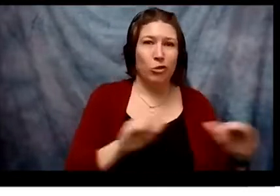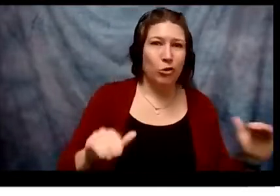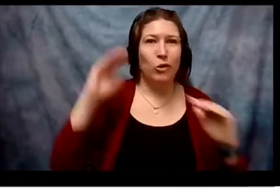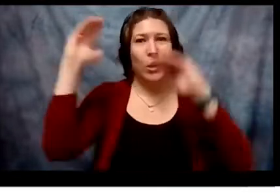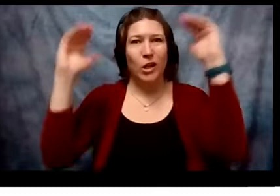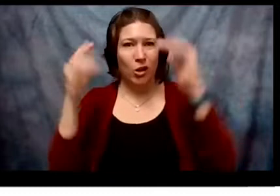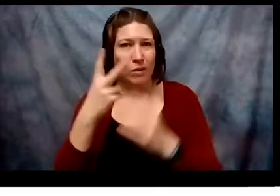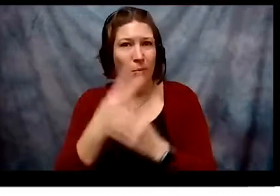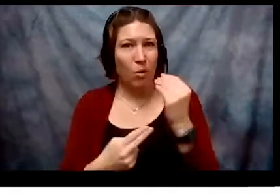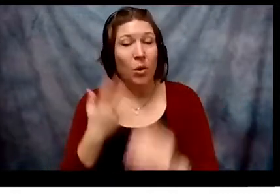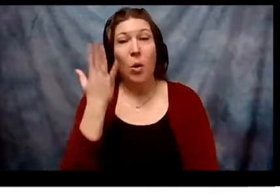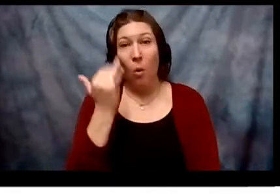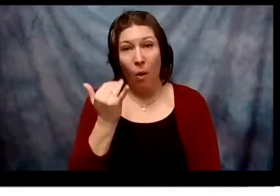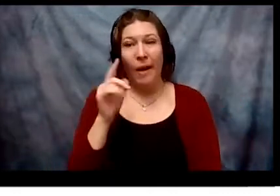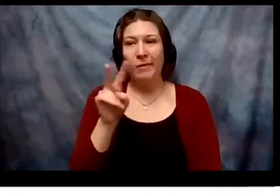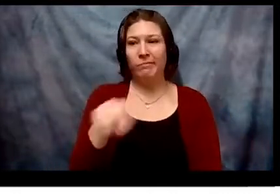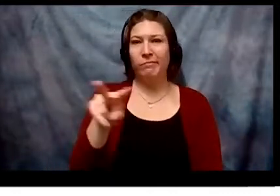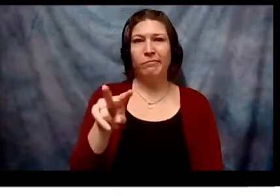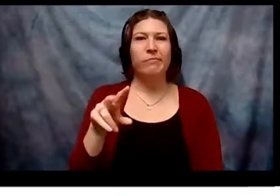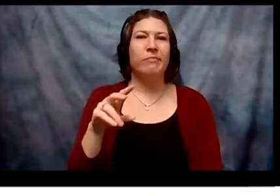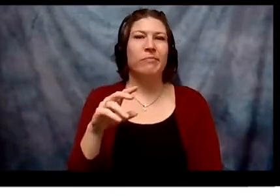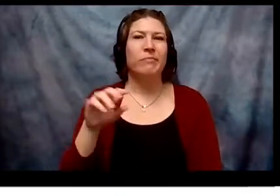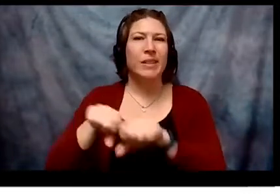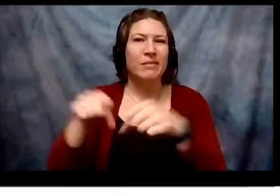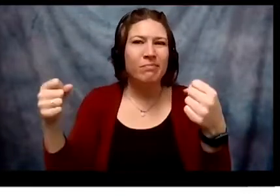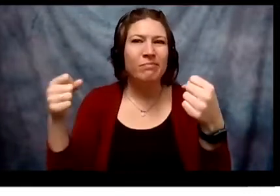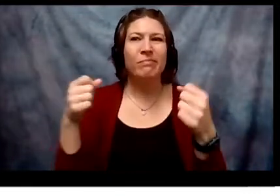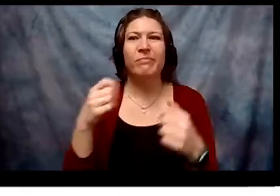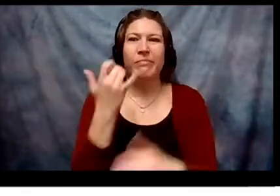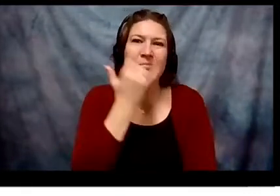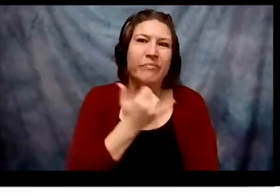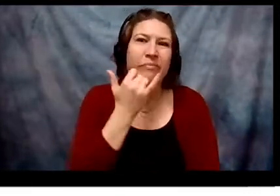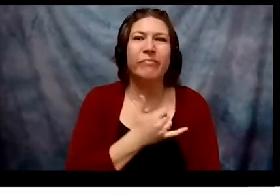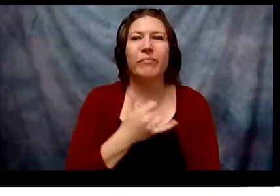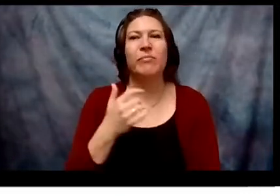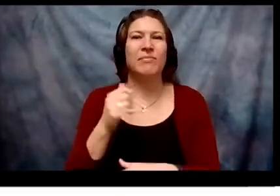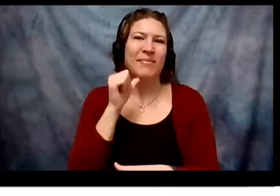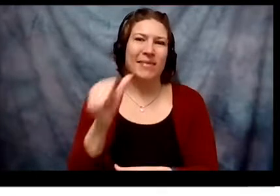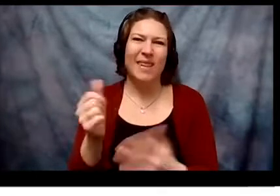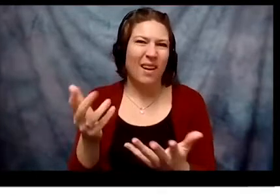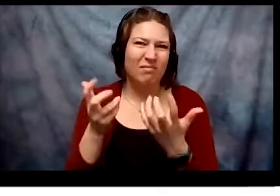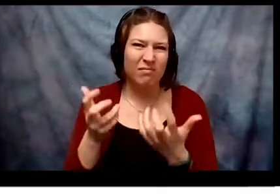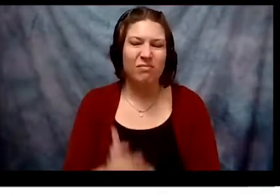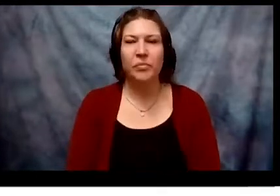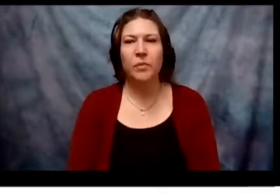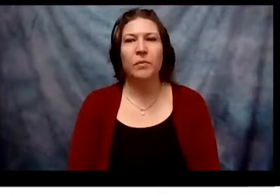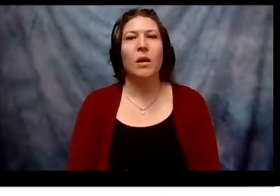because they saw them as defective or undesirable. They used American